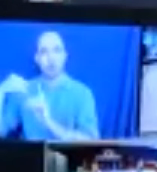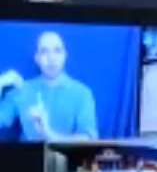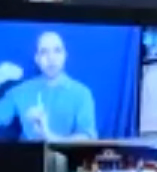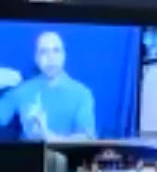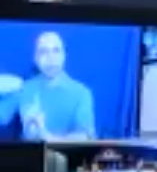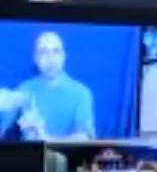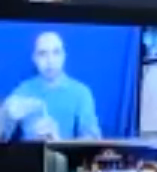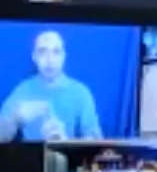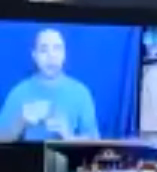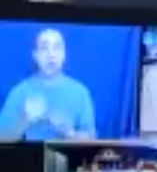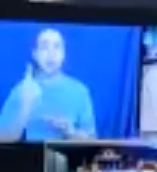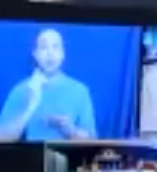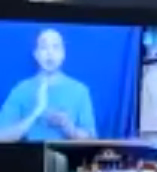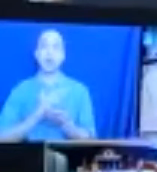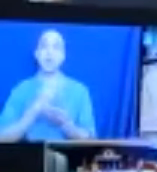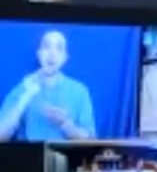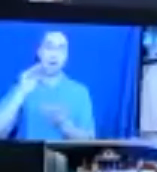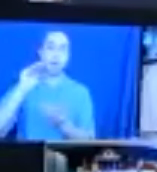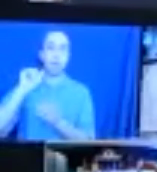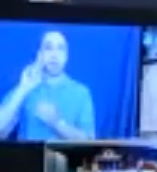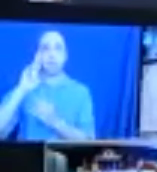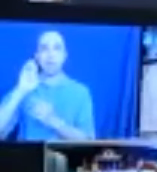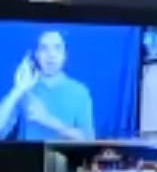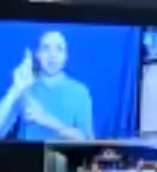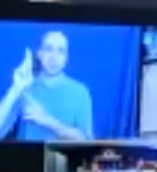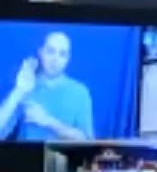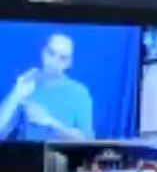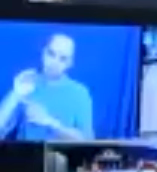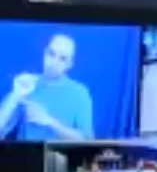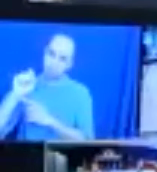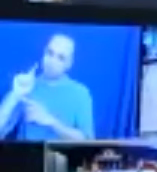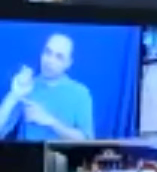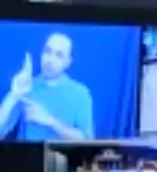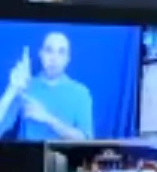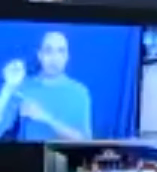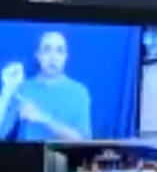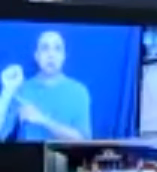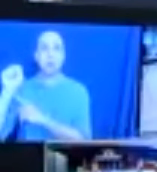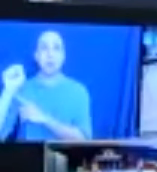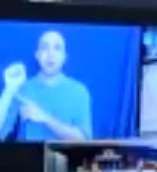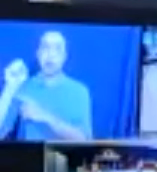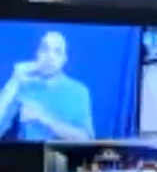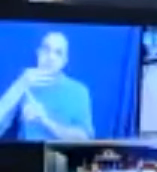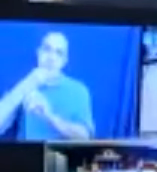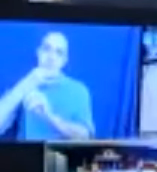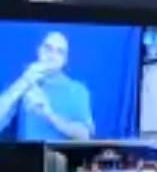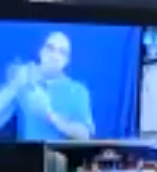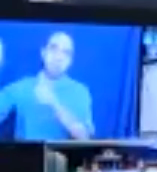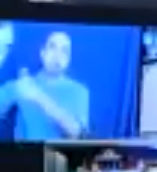ONE EXAMPLE IS ONE OF OUR GREAT MASTERS, ONE OF THE GREAT ORAL TRADITIONS IN WHICH HE WAS TRAINED BY A BLIND PRINCESS AND